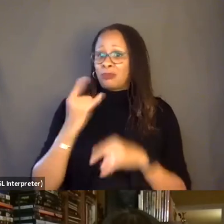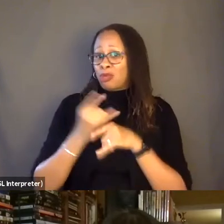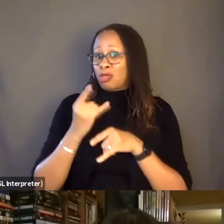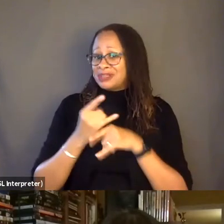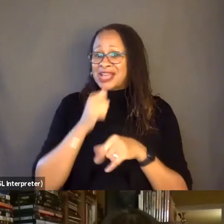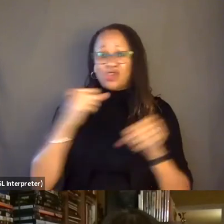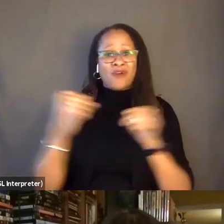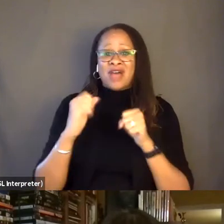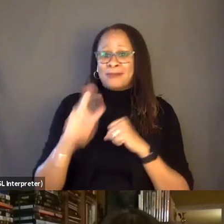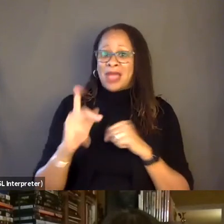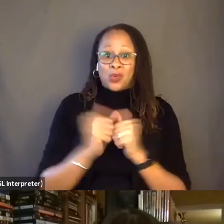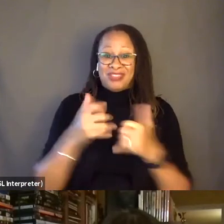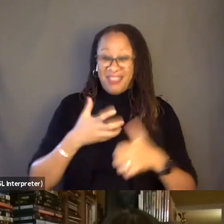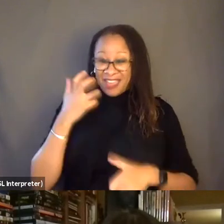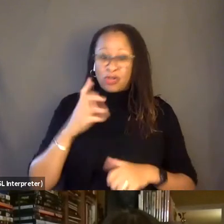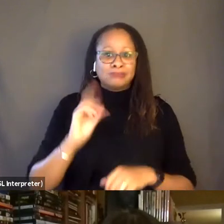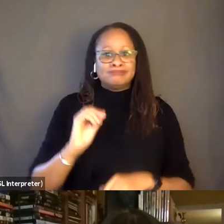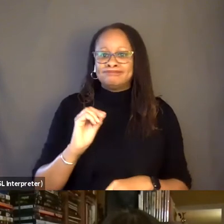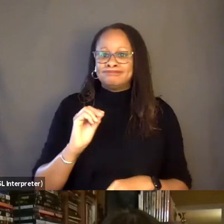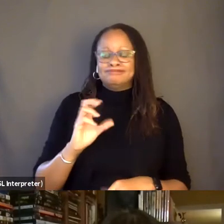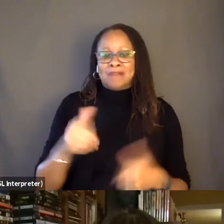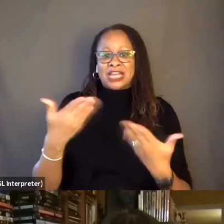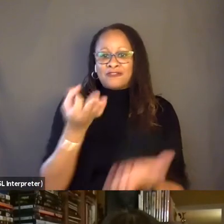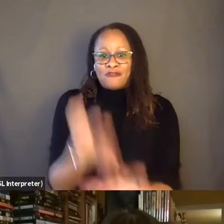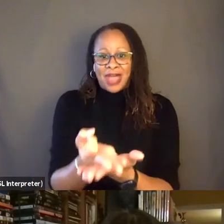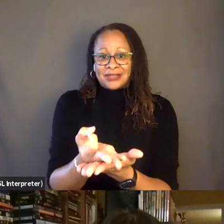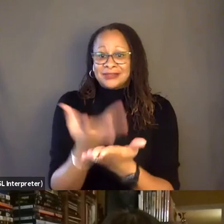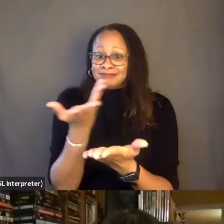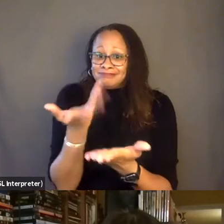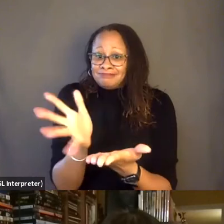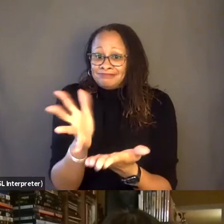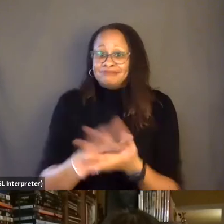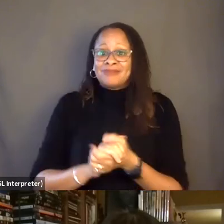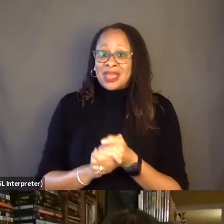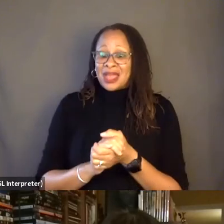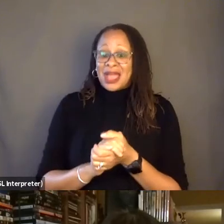I just fight back by giving you the facts, which I think our world desperately needs.